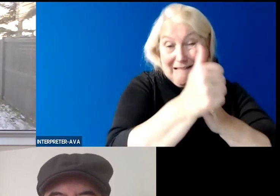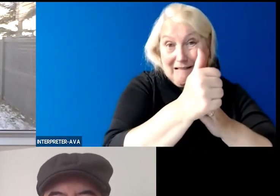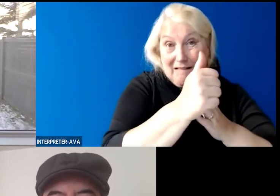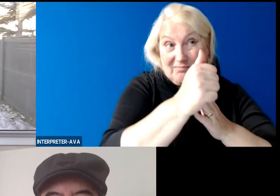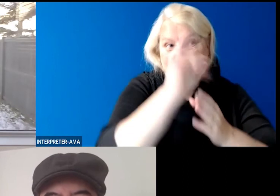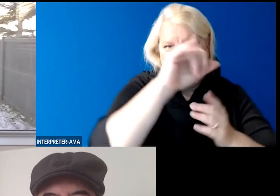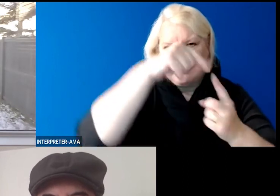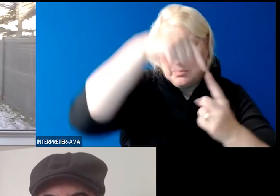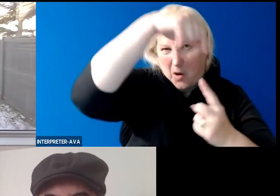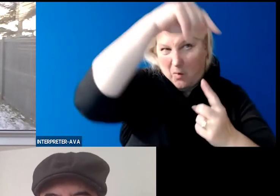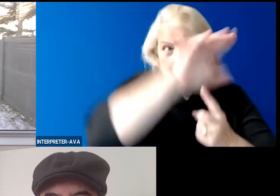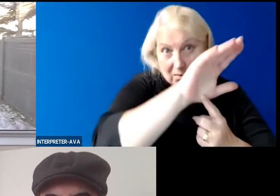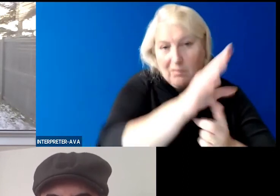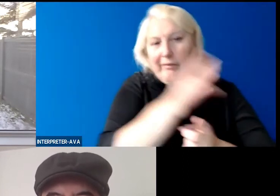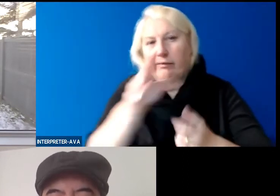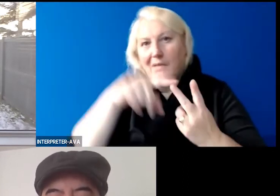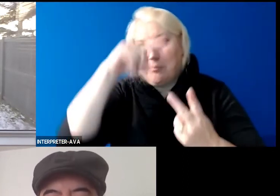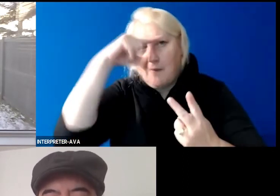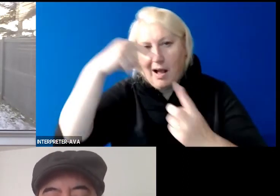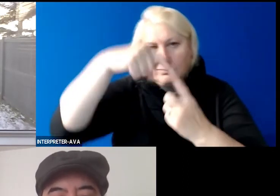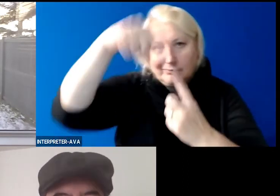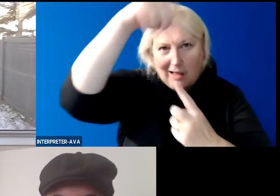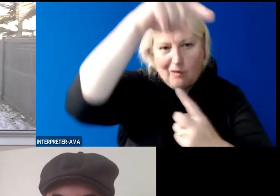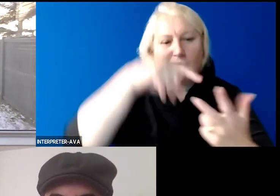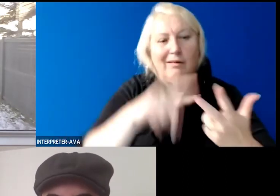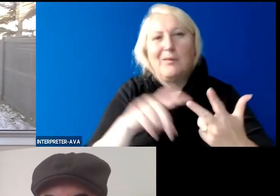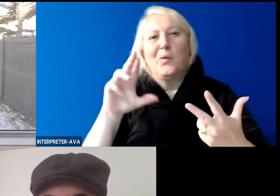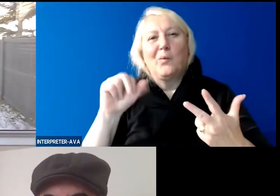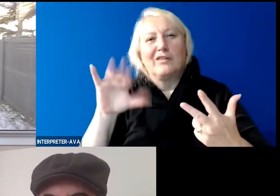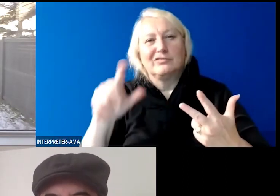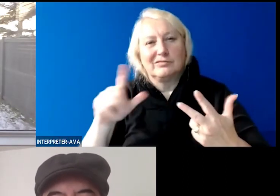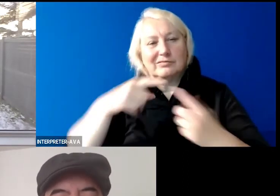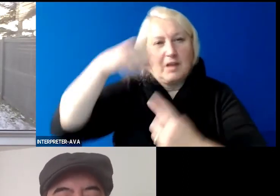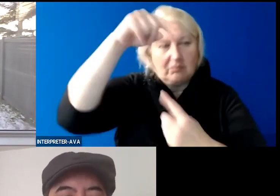They will bring forth at that event what they want to share with the broader community and